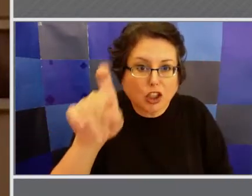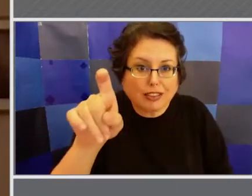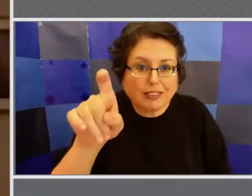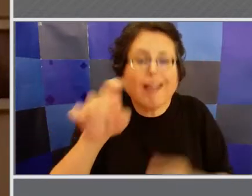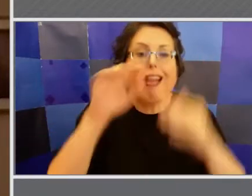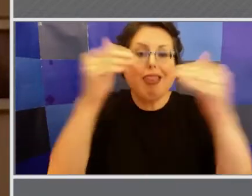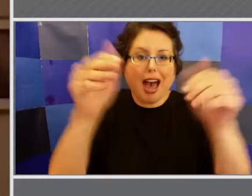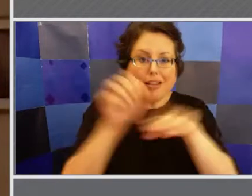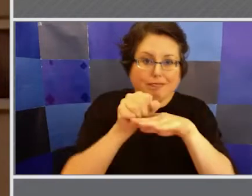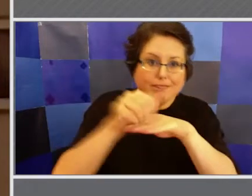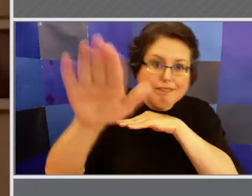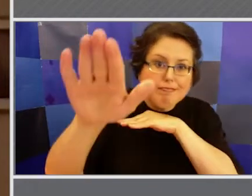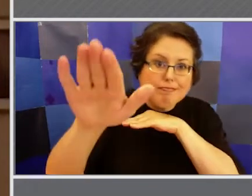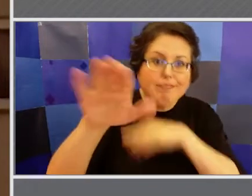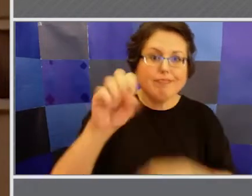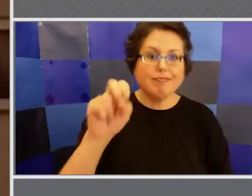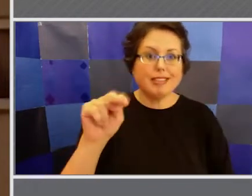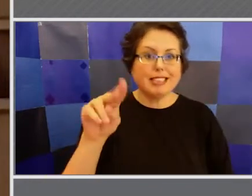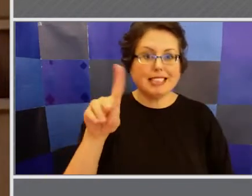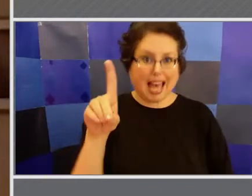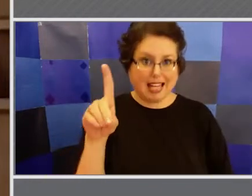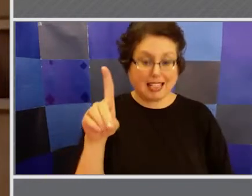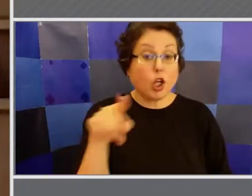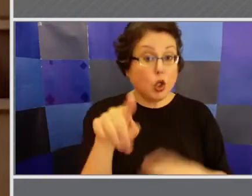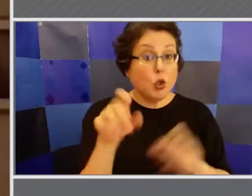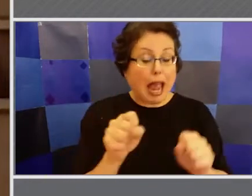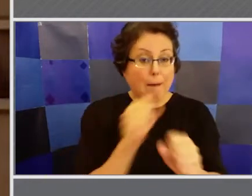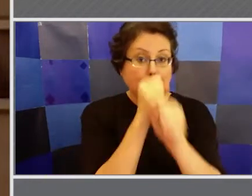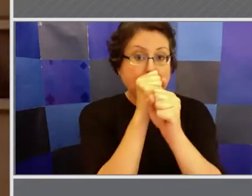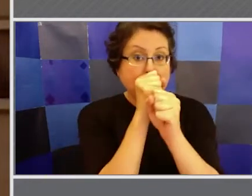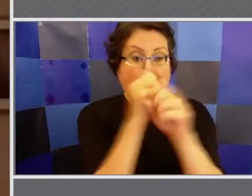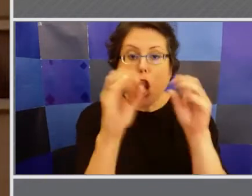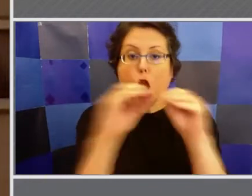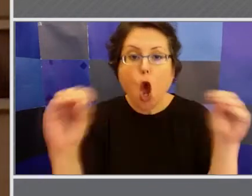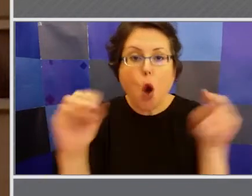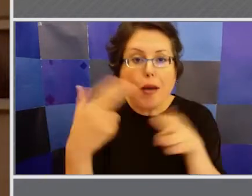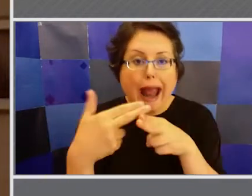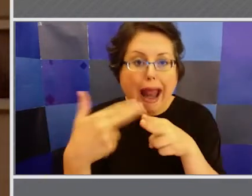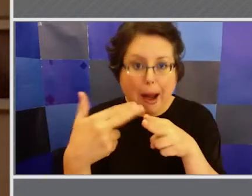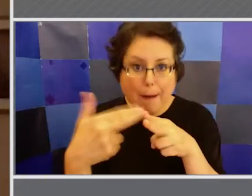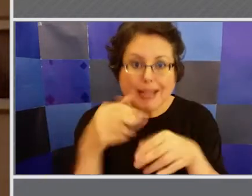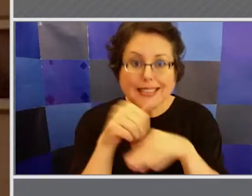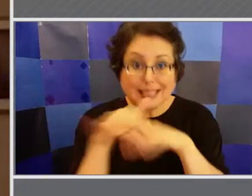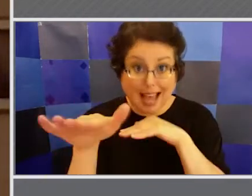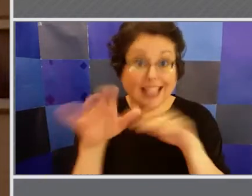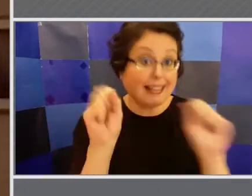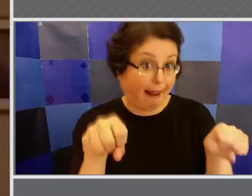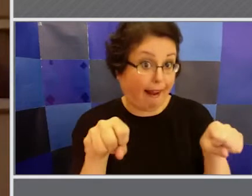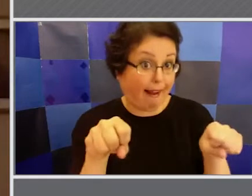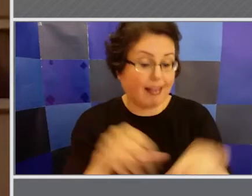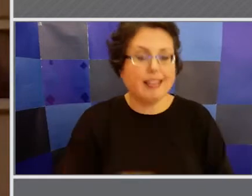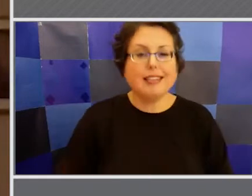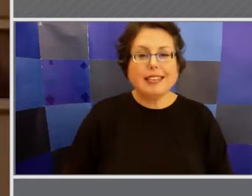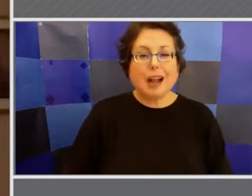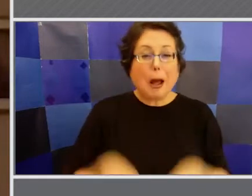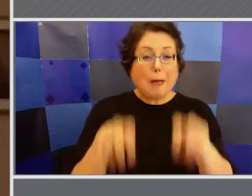You can also send that question anonymously, the panelists will be notified that your question